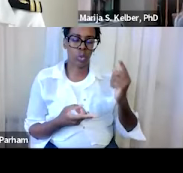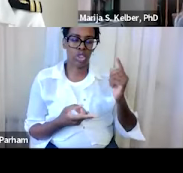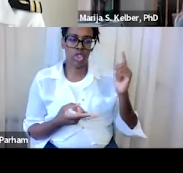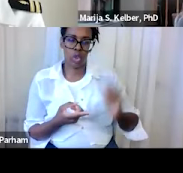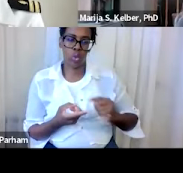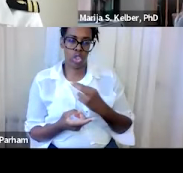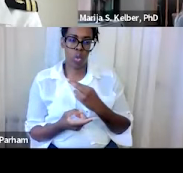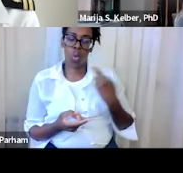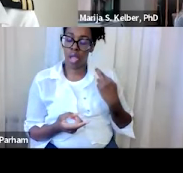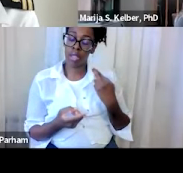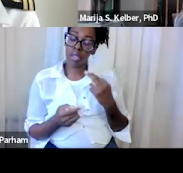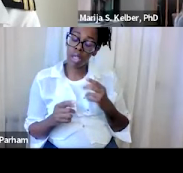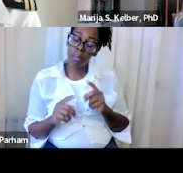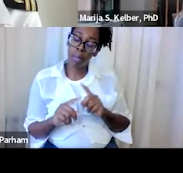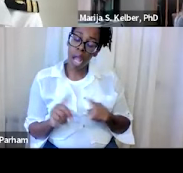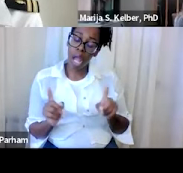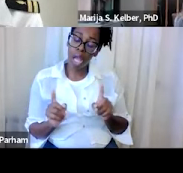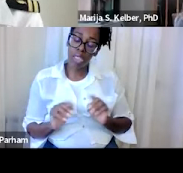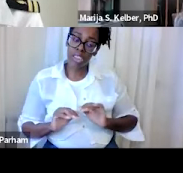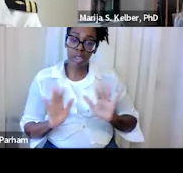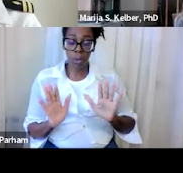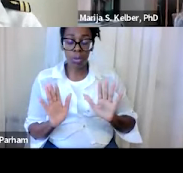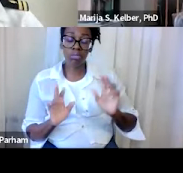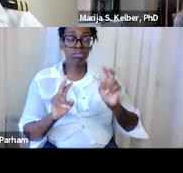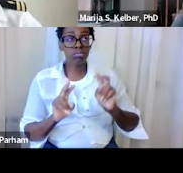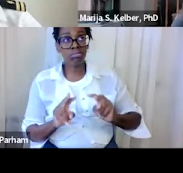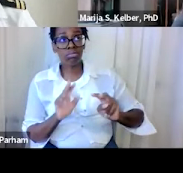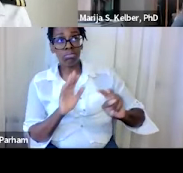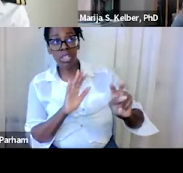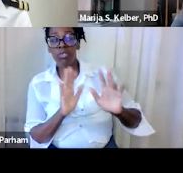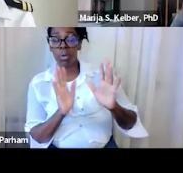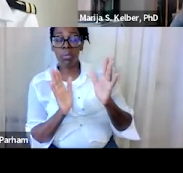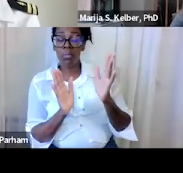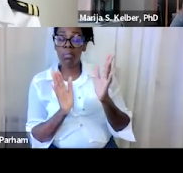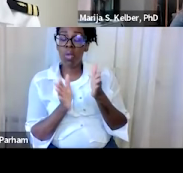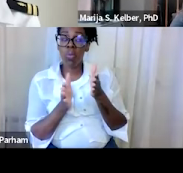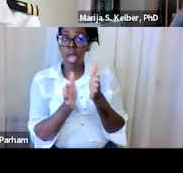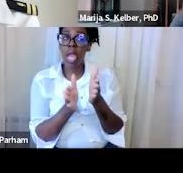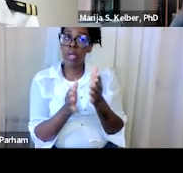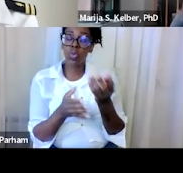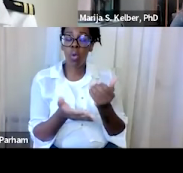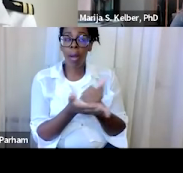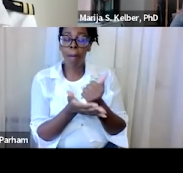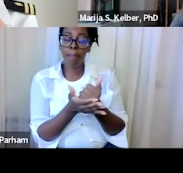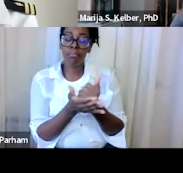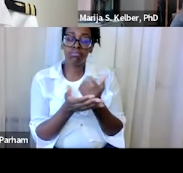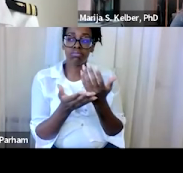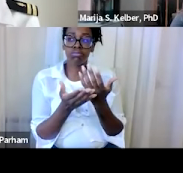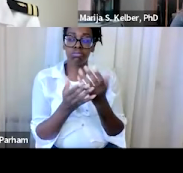but it is a clearly a promising avenue for these populations.